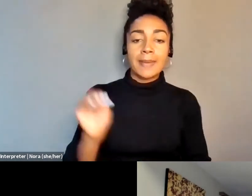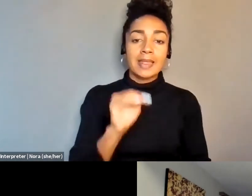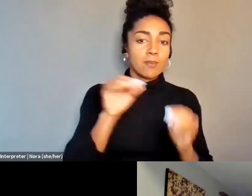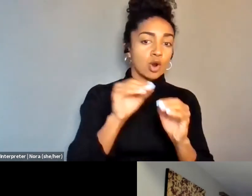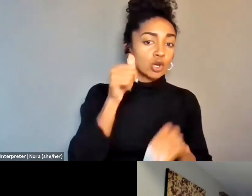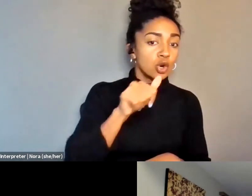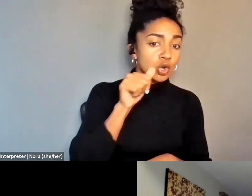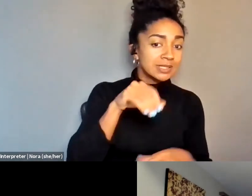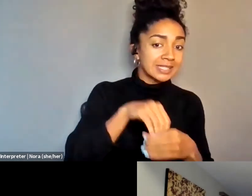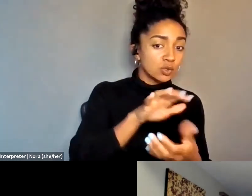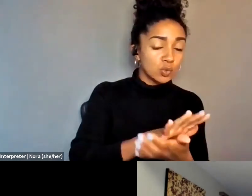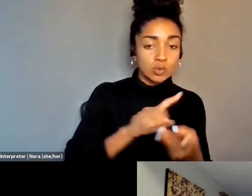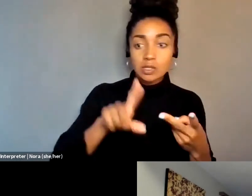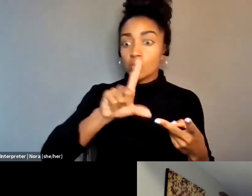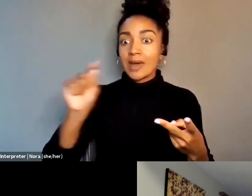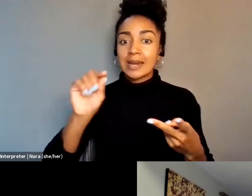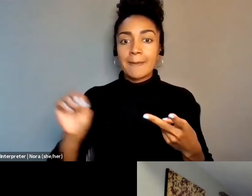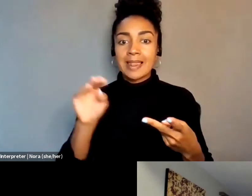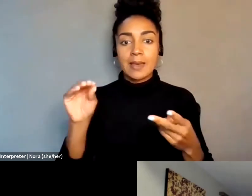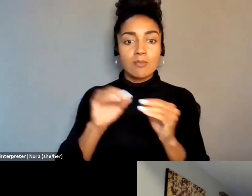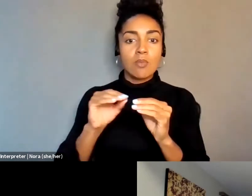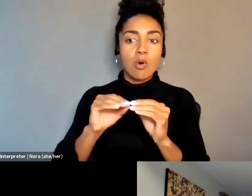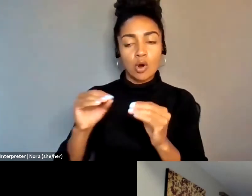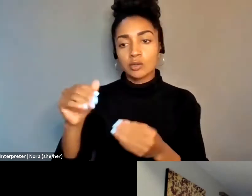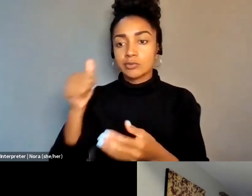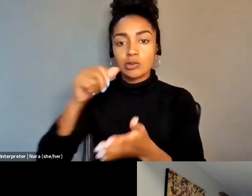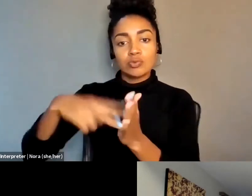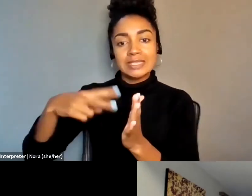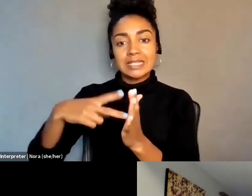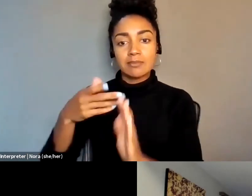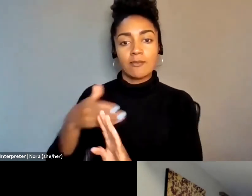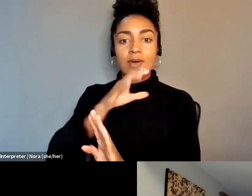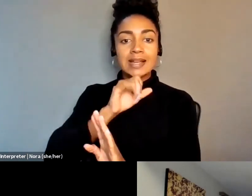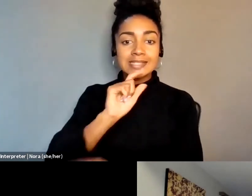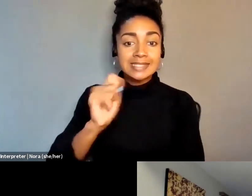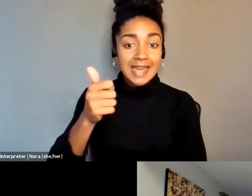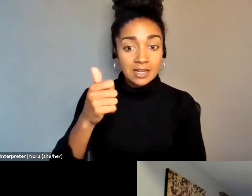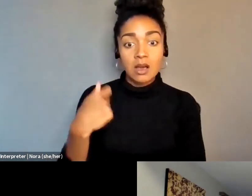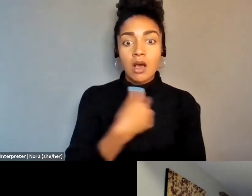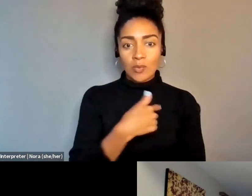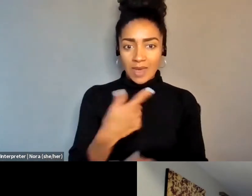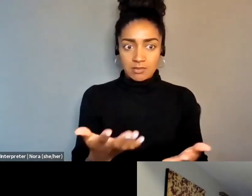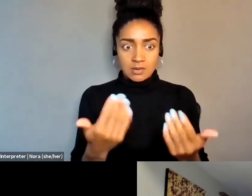we do have a lot to gain from your results and insights as implementing organizations. Like many,